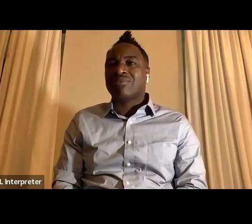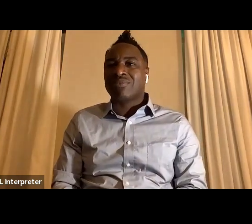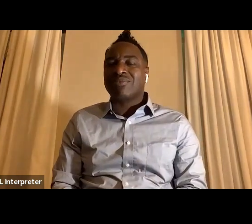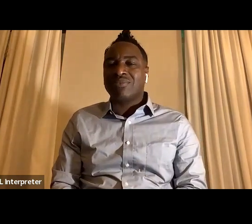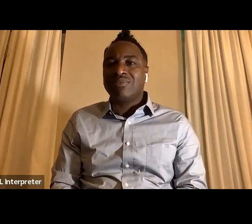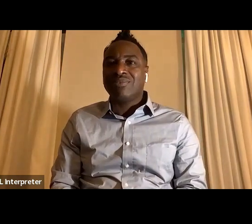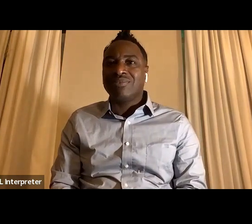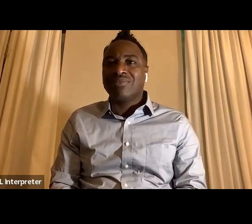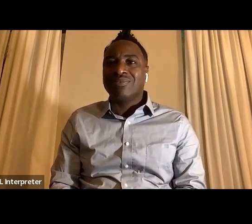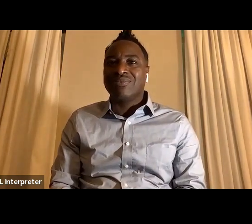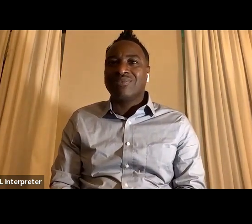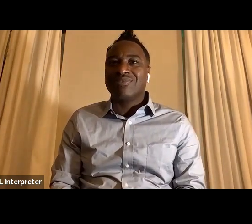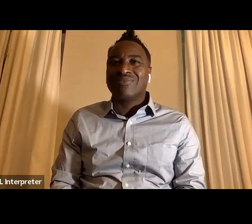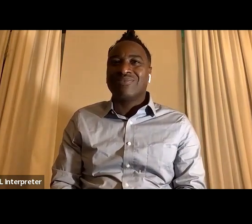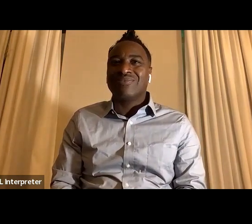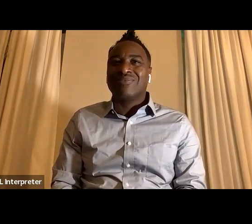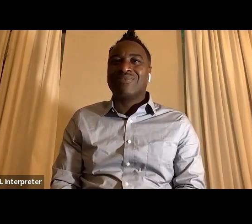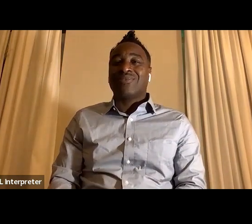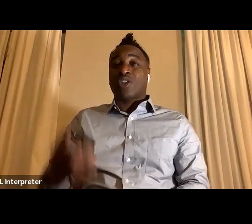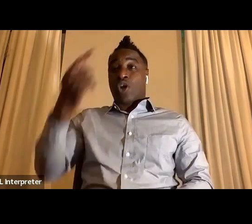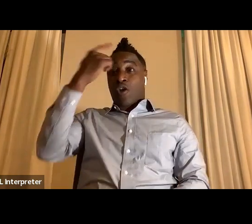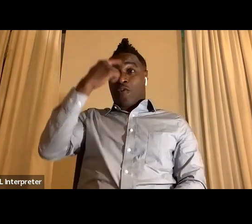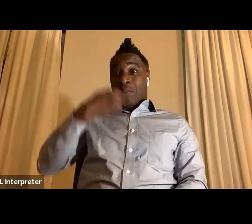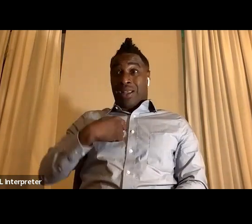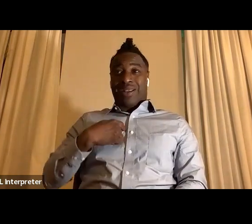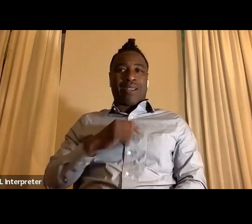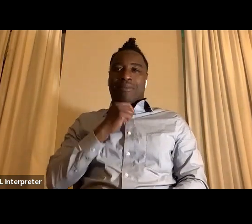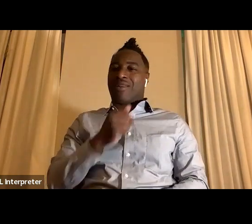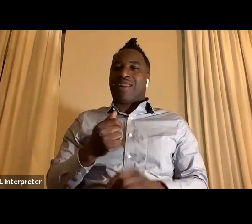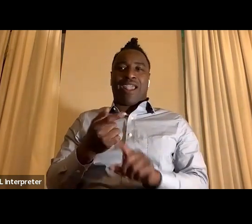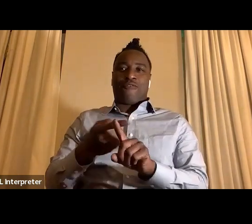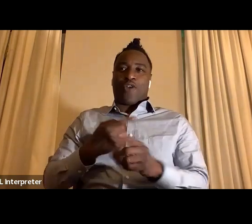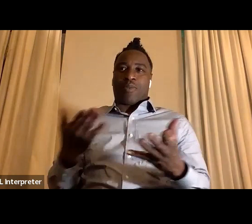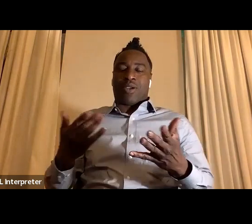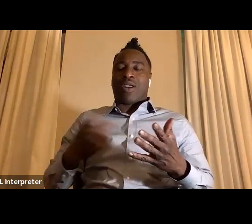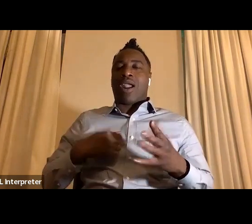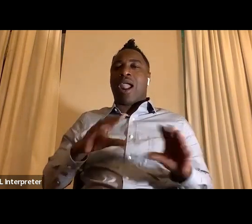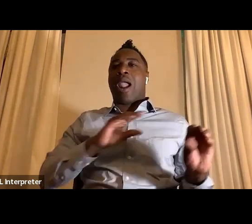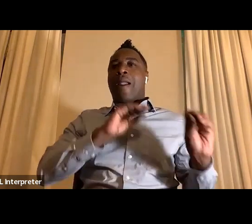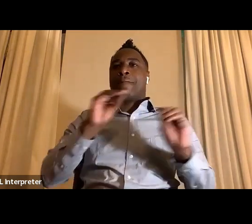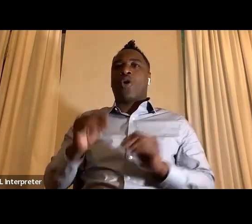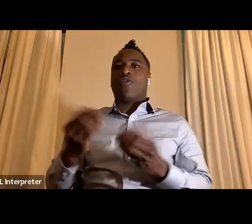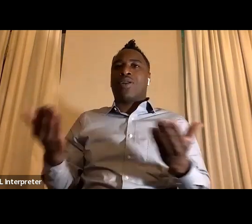for me. I'm not from here. So I moved here. I lived here for about a year and like 20, 21,